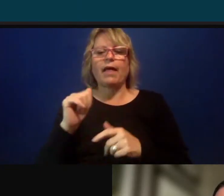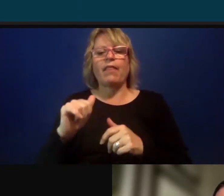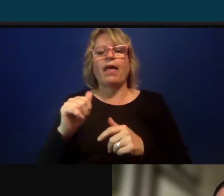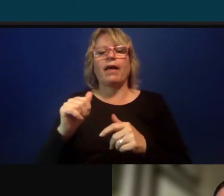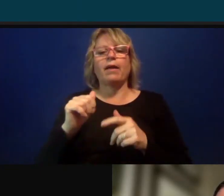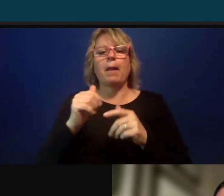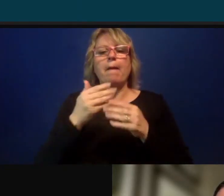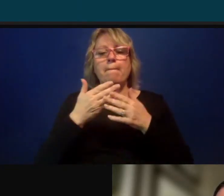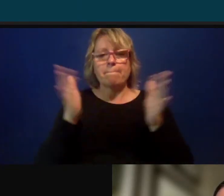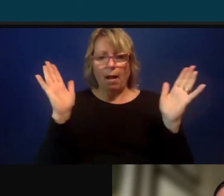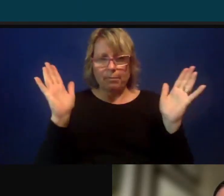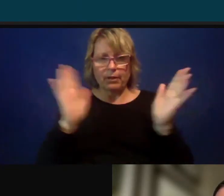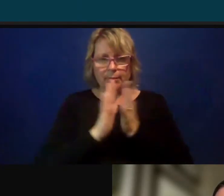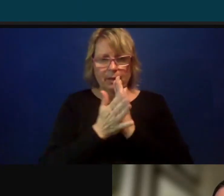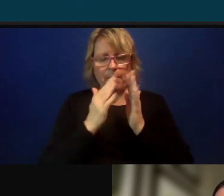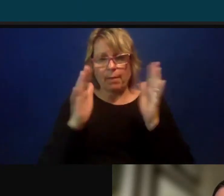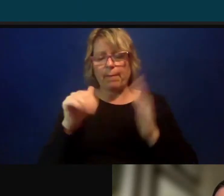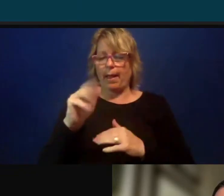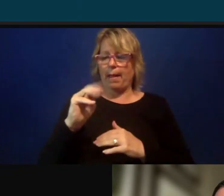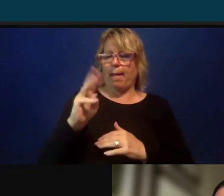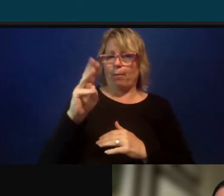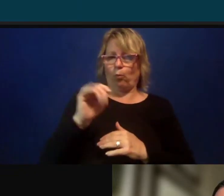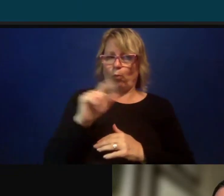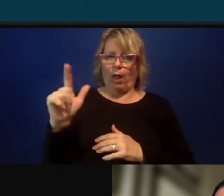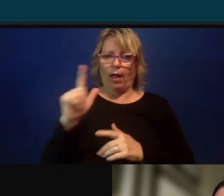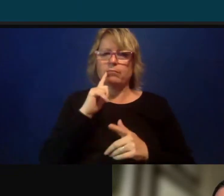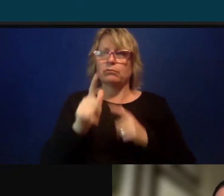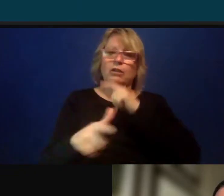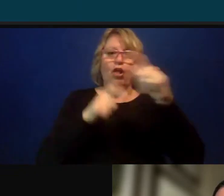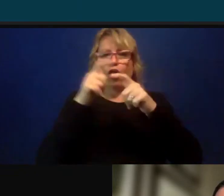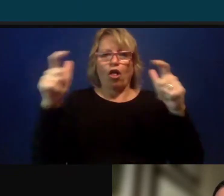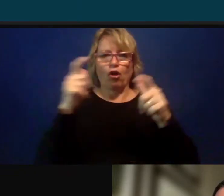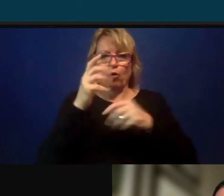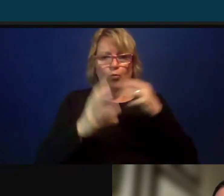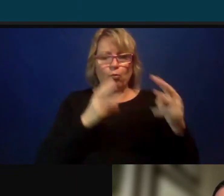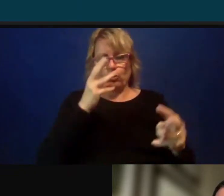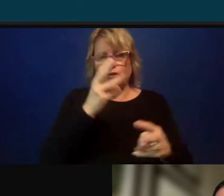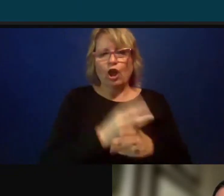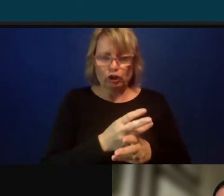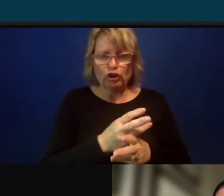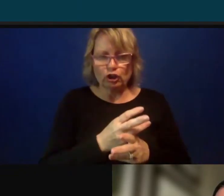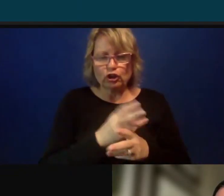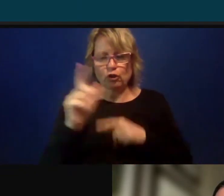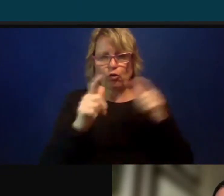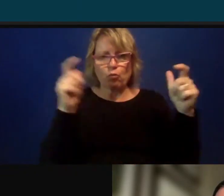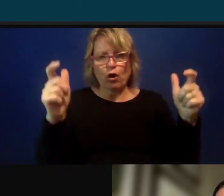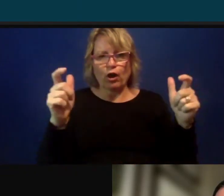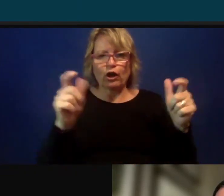Amwell has become one of the largest world's one of the world's largest digital networks.